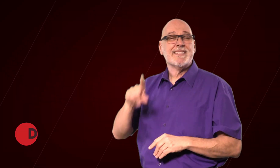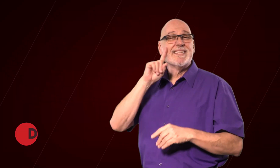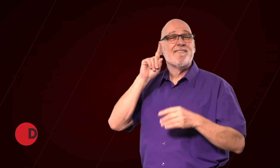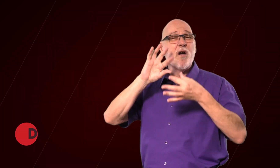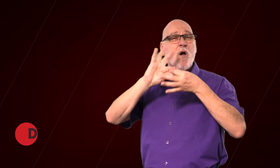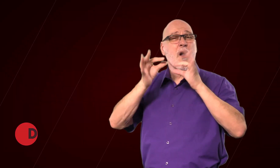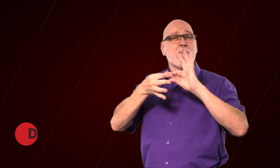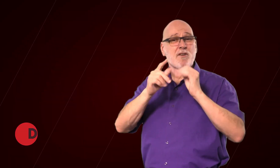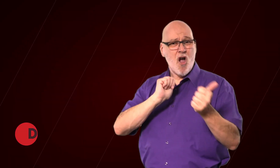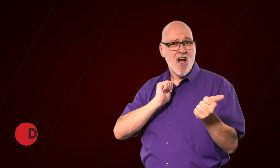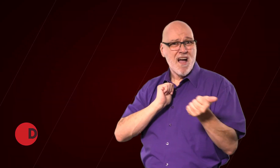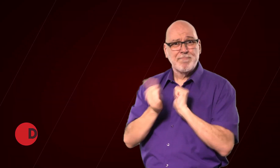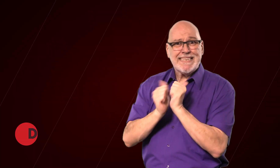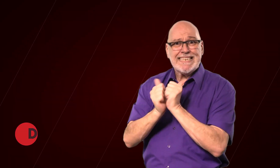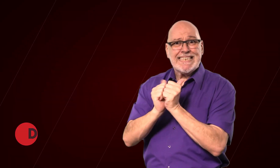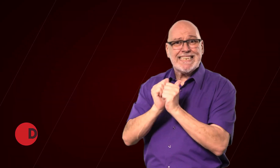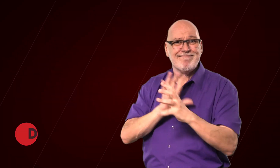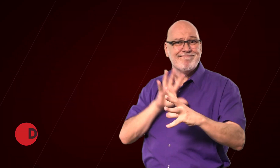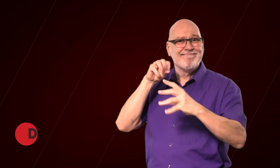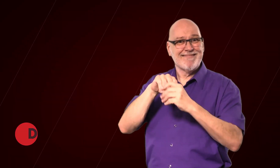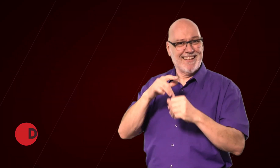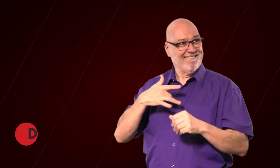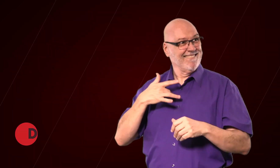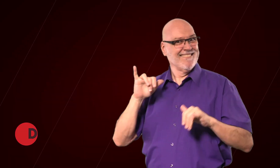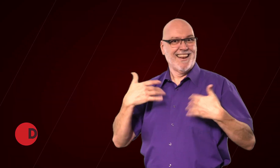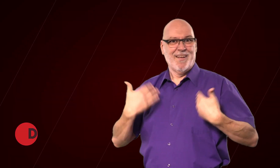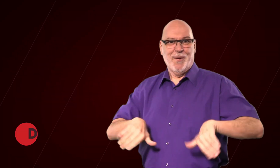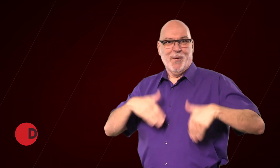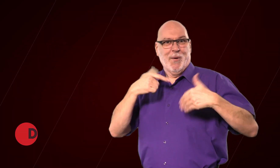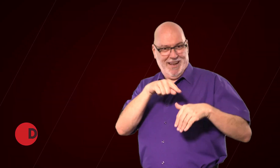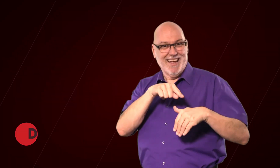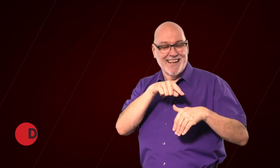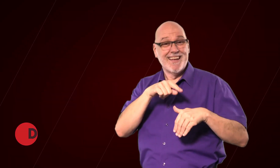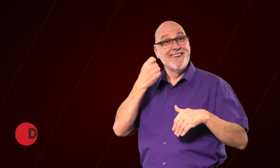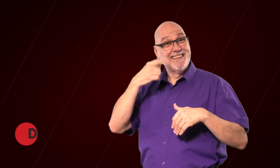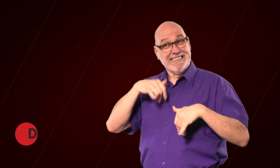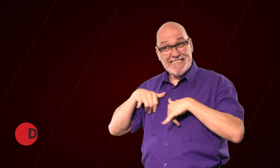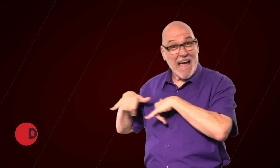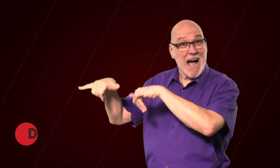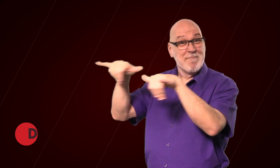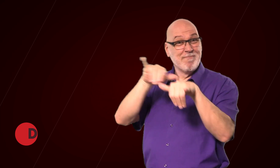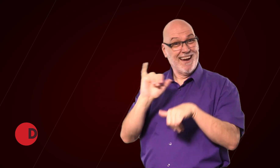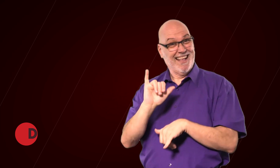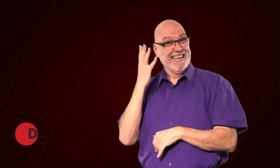[Anselmo]: Not everyone can experience something extraordinary like